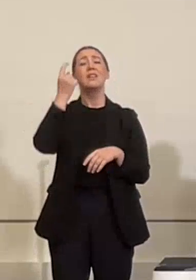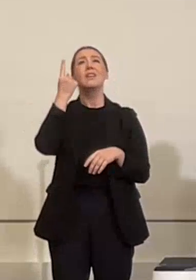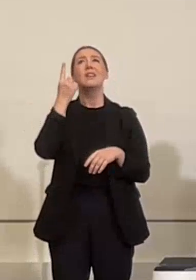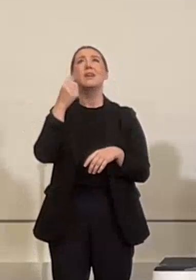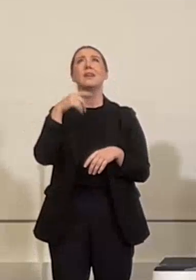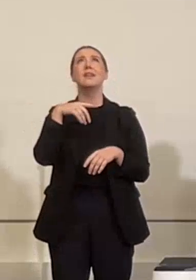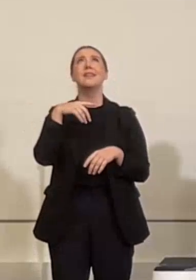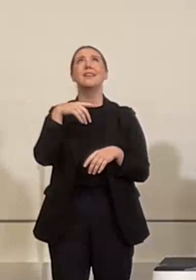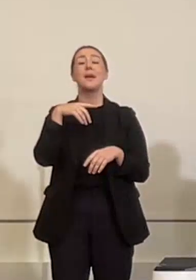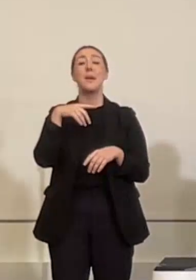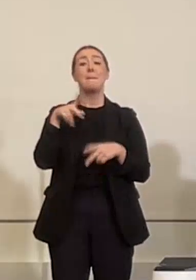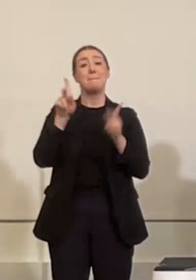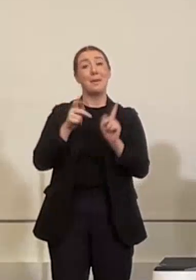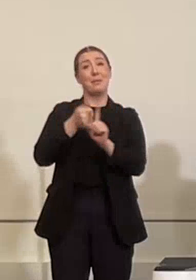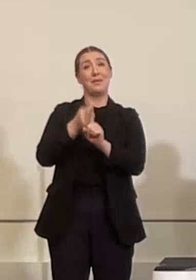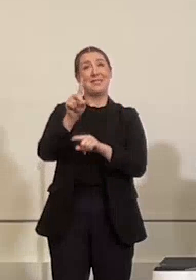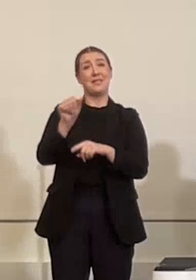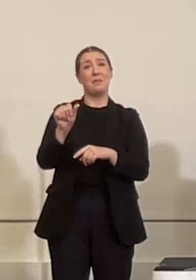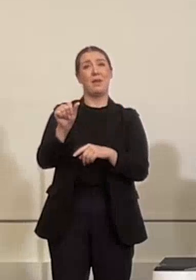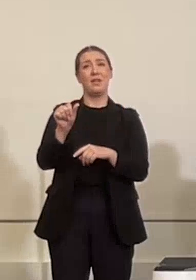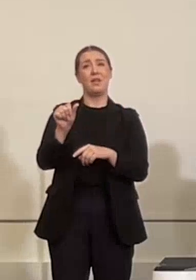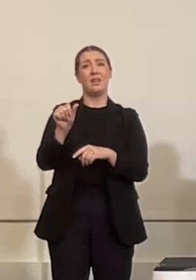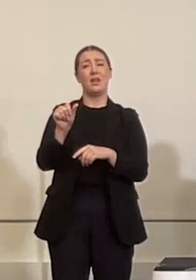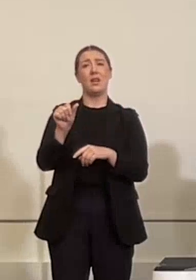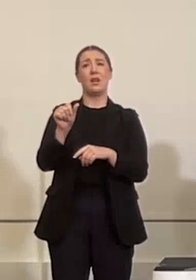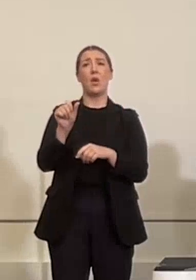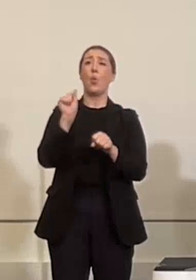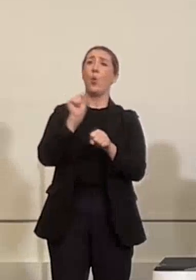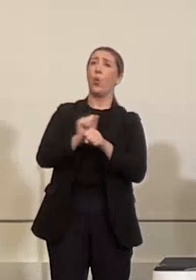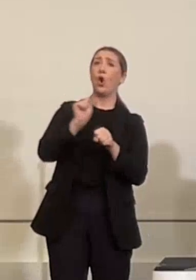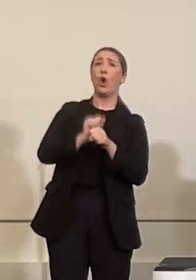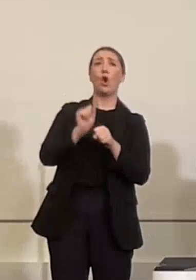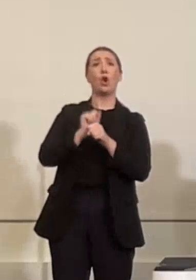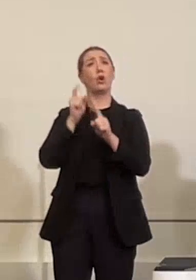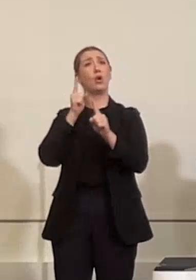People with disabilities don't work simply to inspire people,